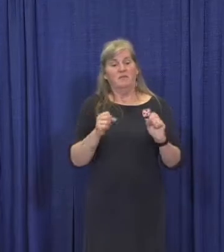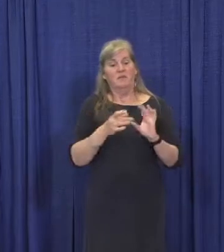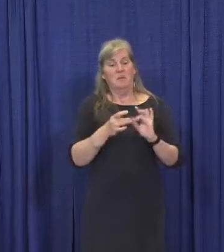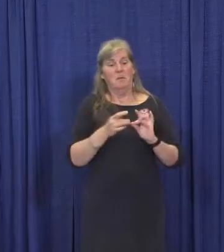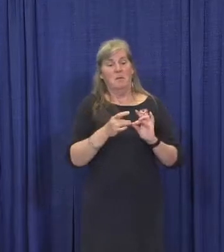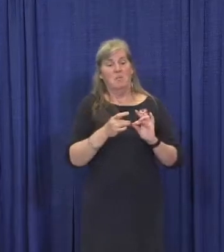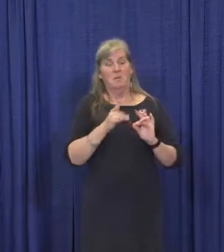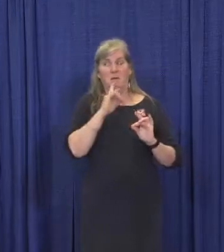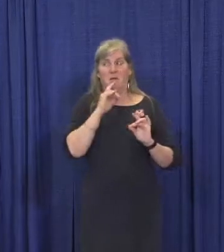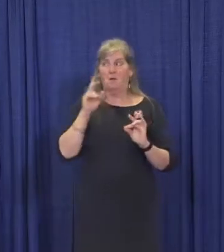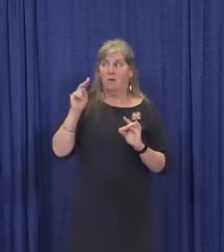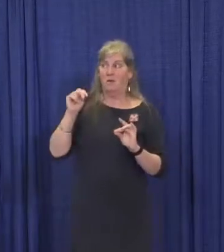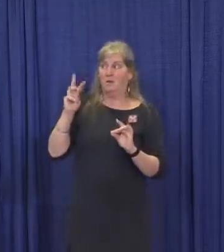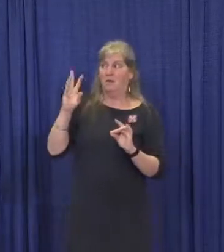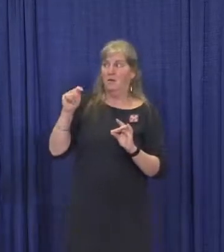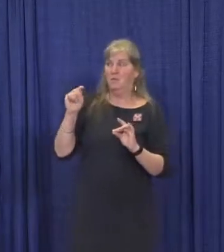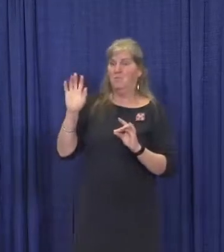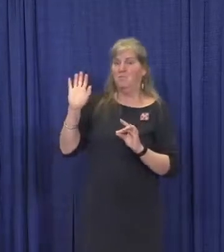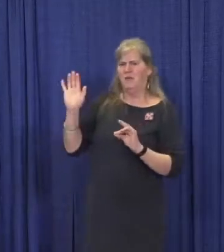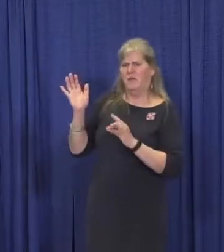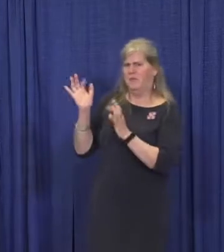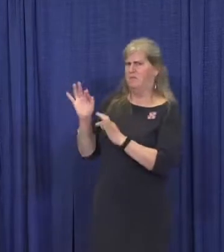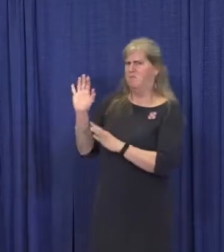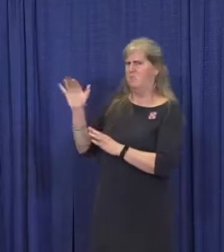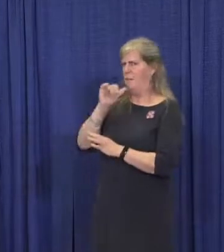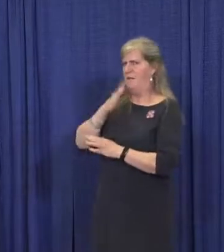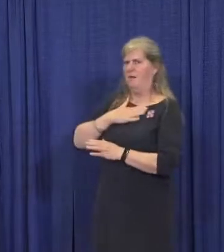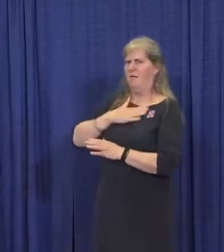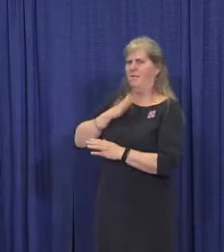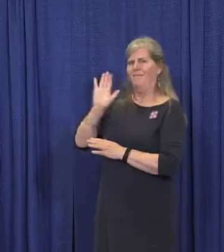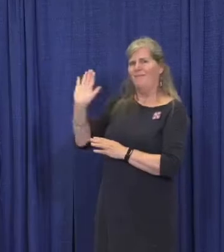comment on behalf of Premier Cochran.